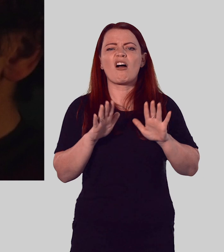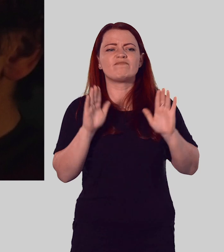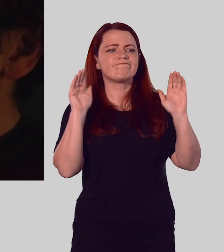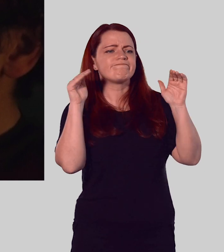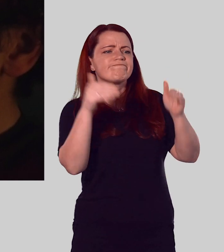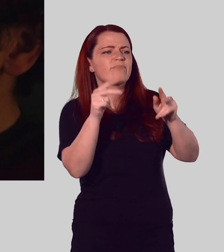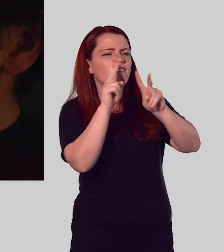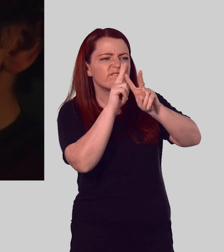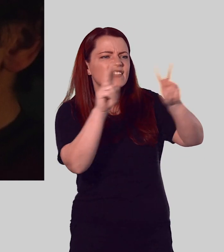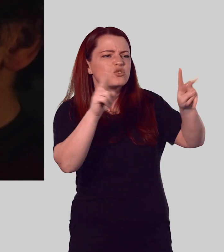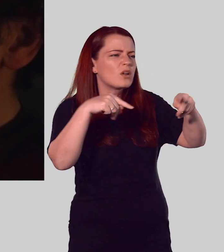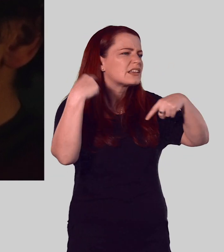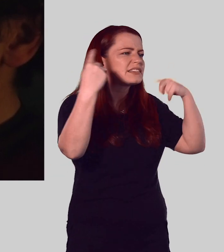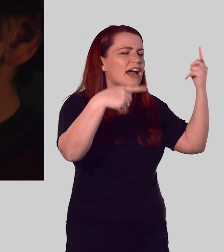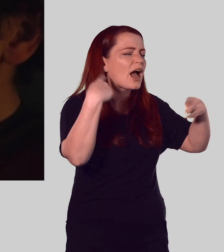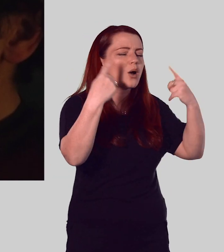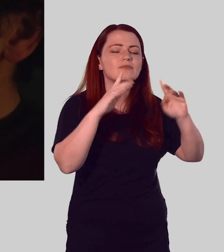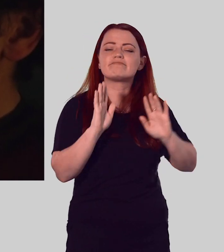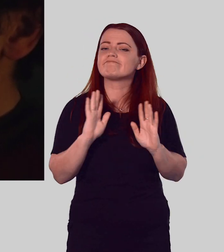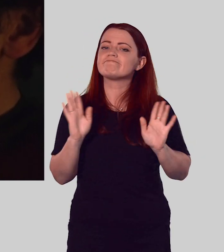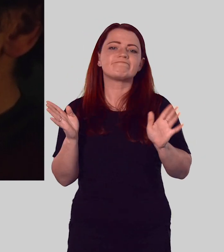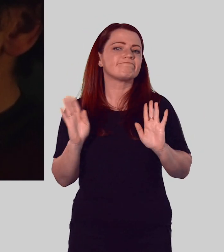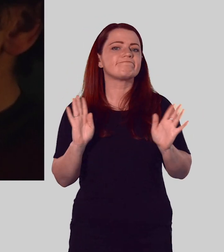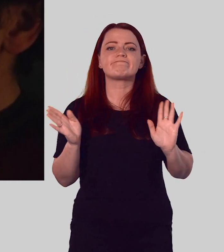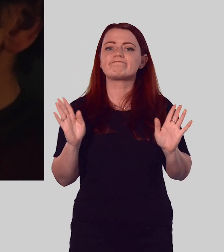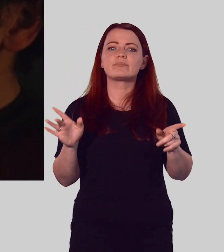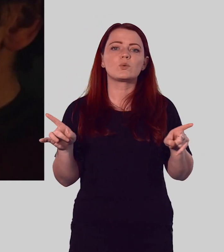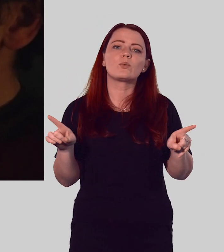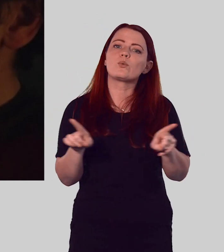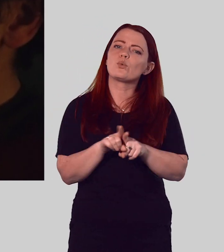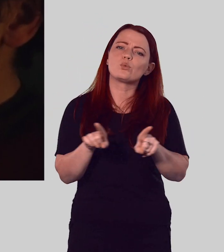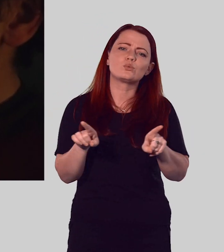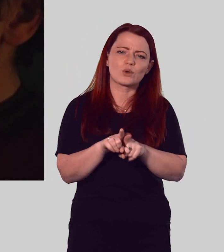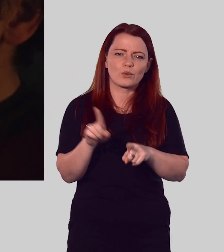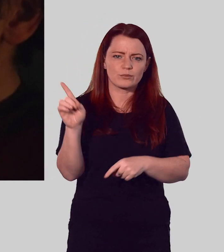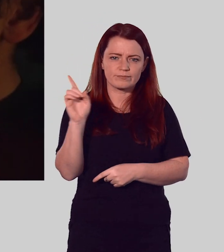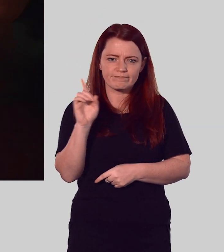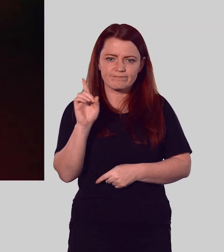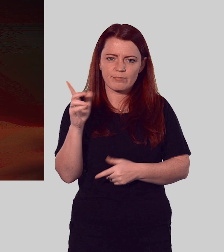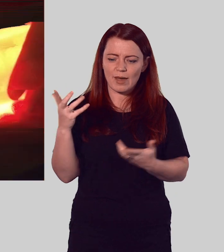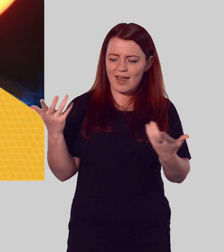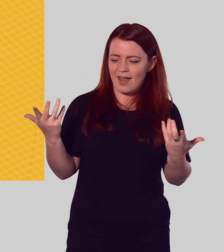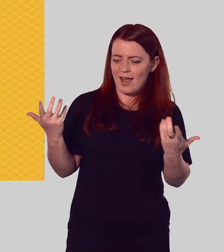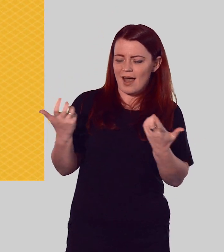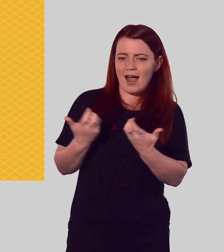the sounds, it's also about the way that it